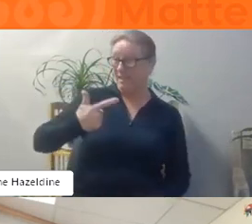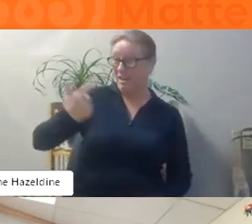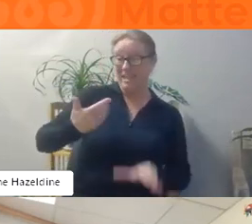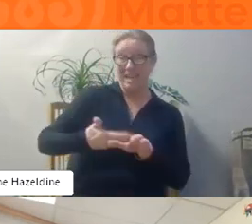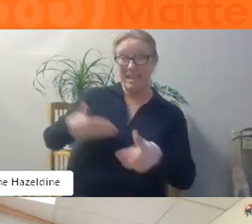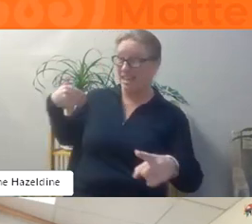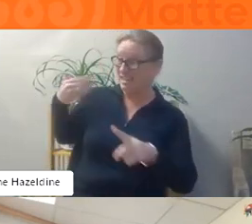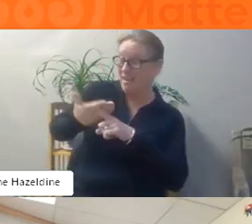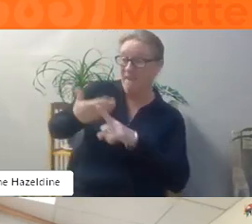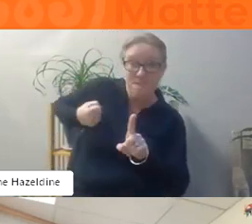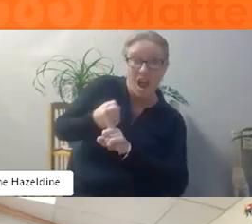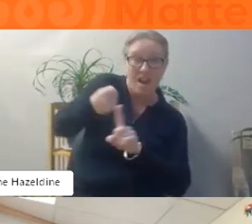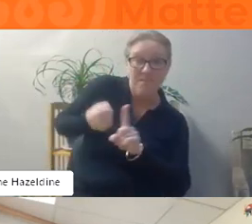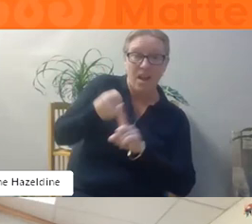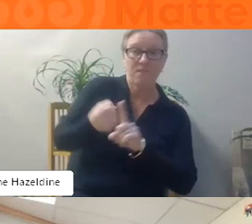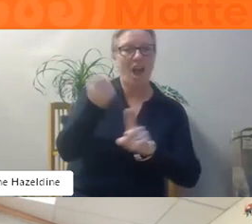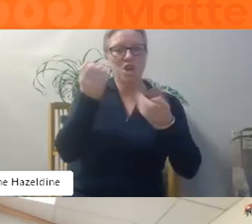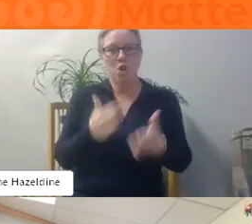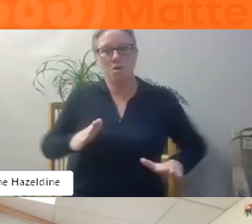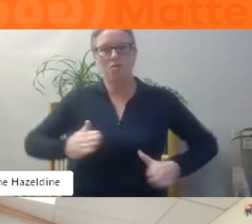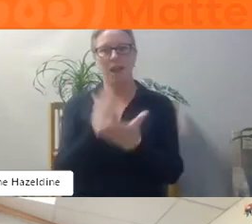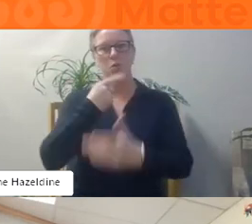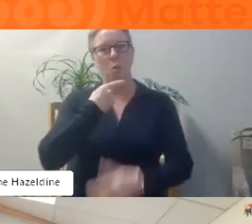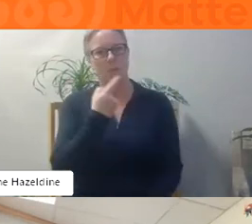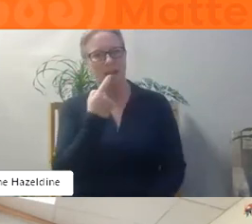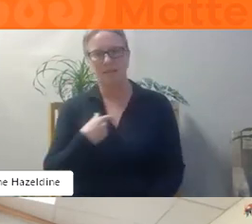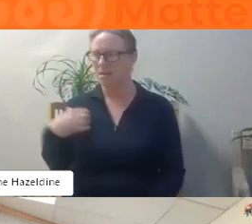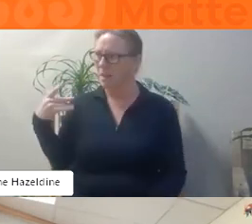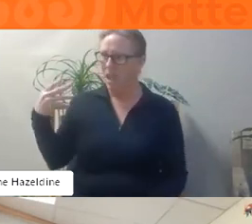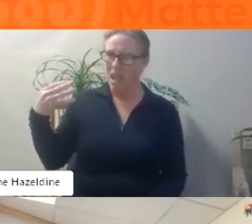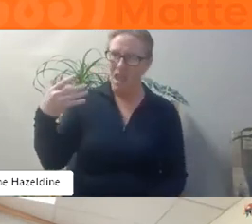against the human rights complaints which has been there for so long.